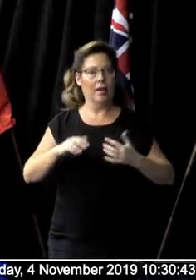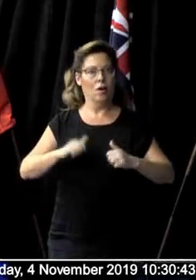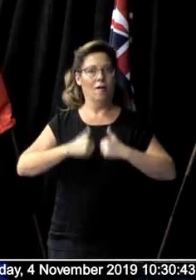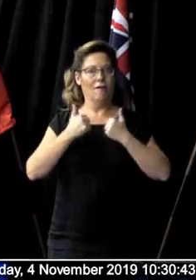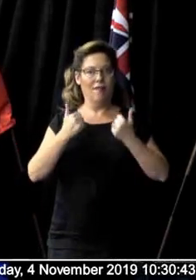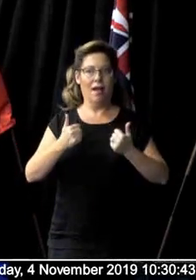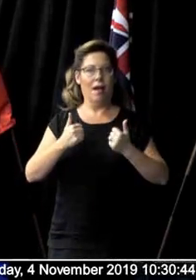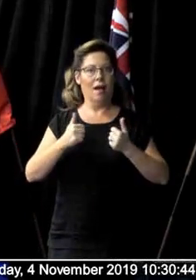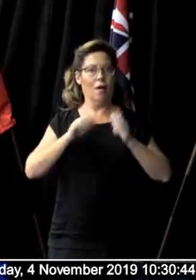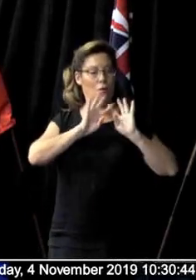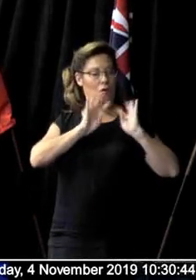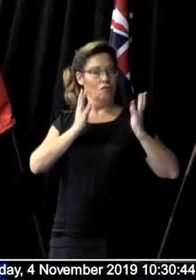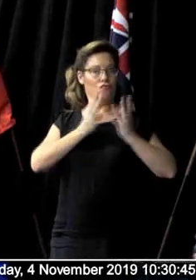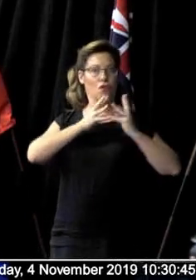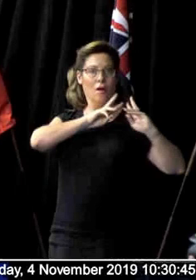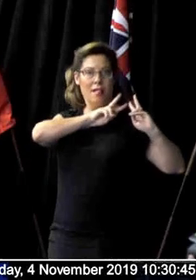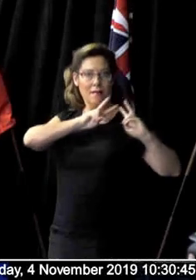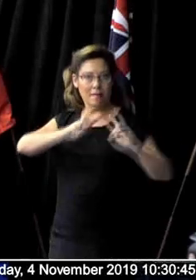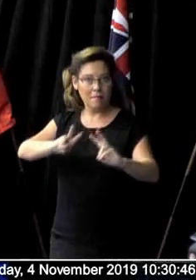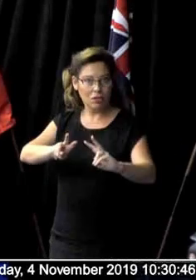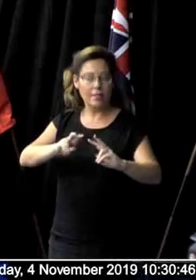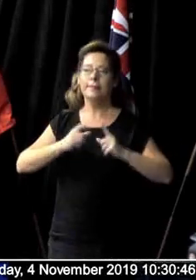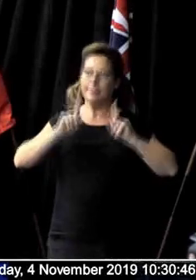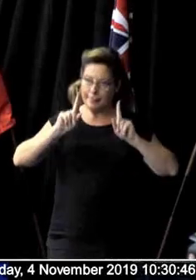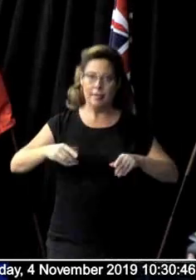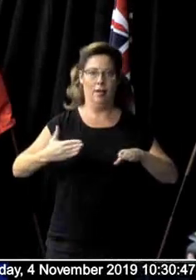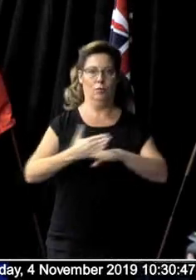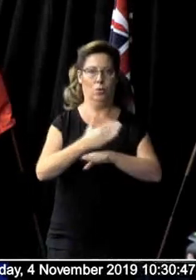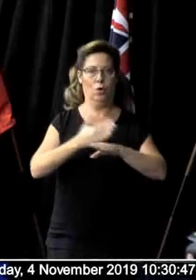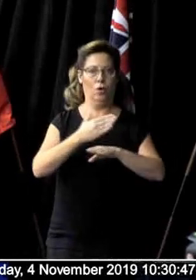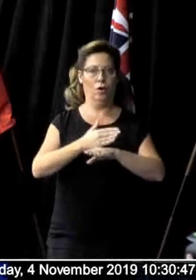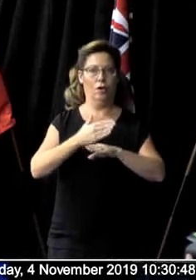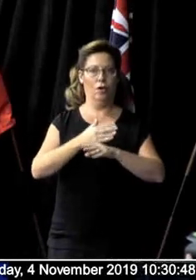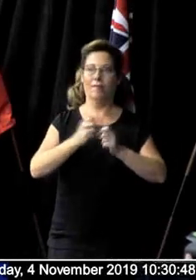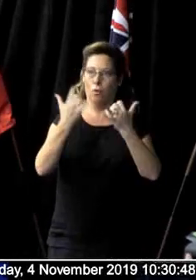I want, on behalf of the members of the Commission, to welcome everybody here,